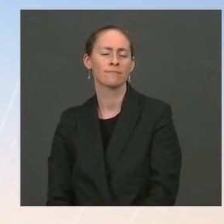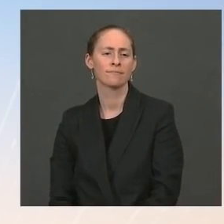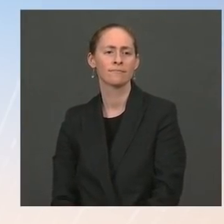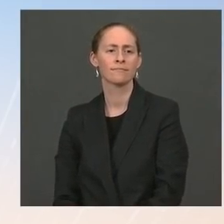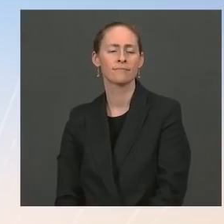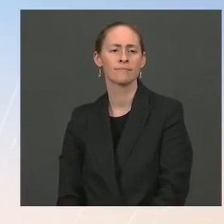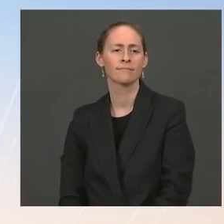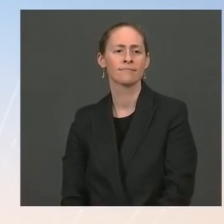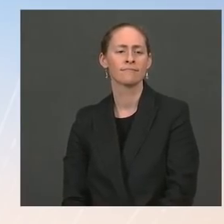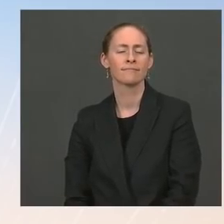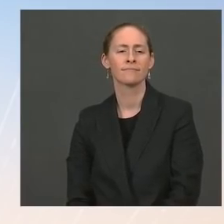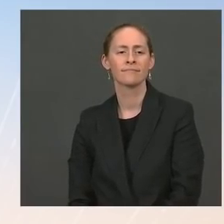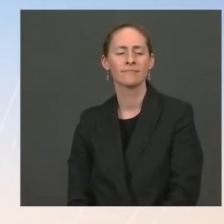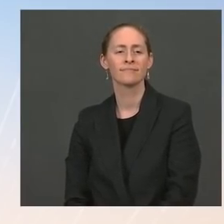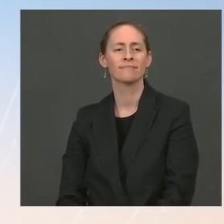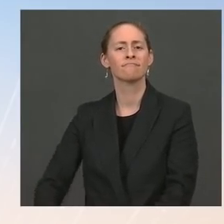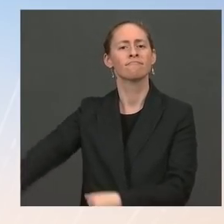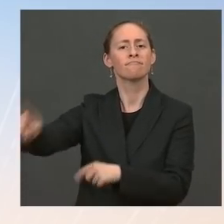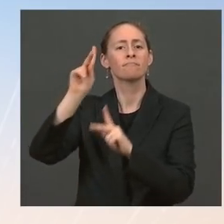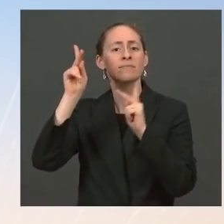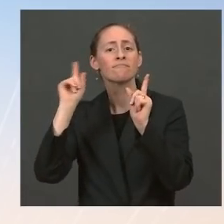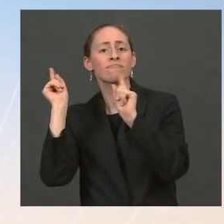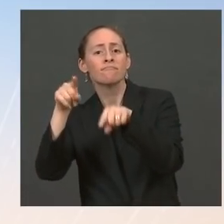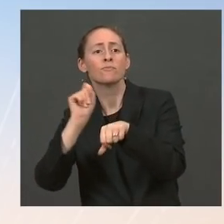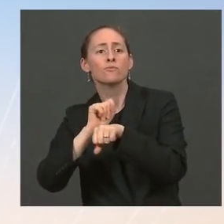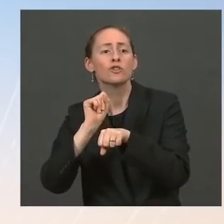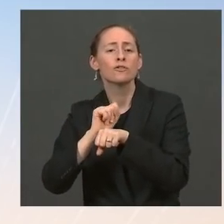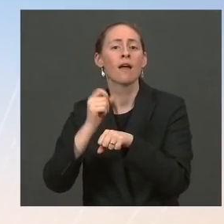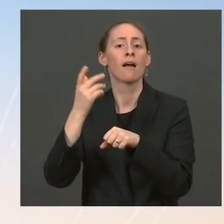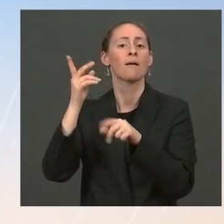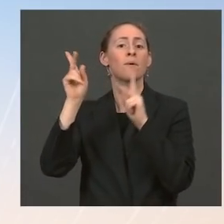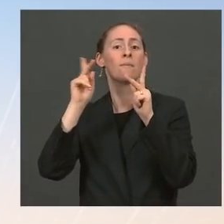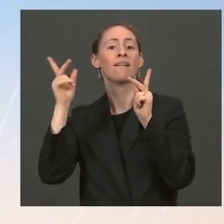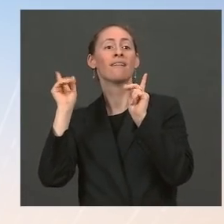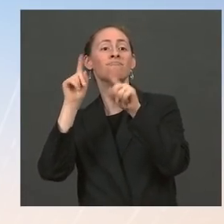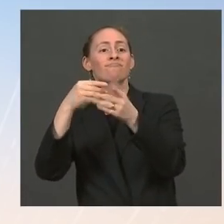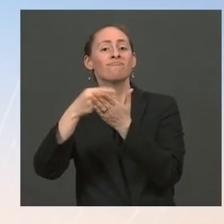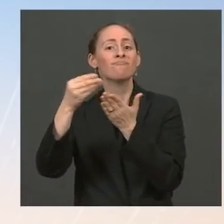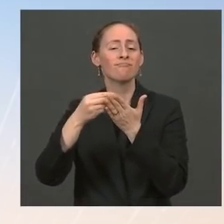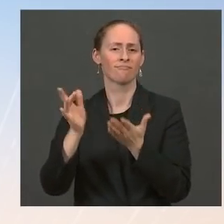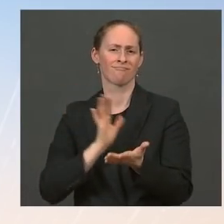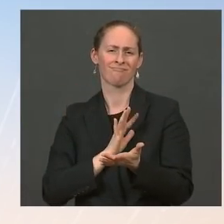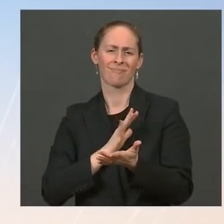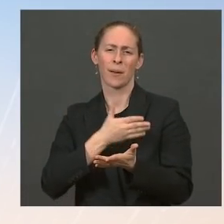to make sure they can bring more people back to the workforce. And we certainly see that as a positive sign.